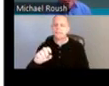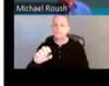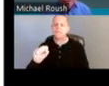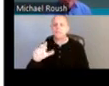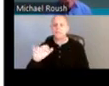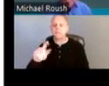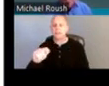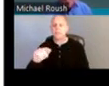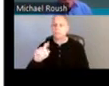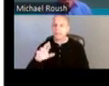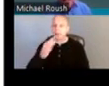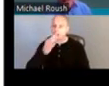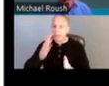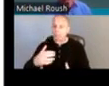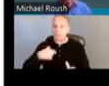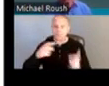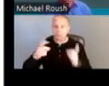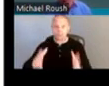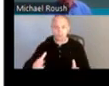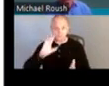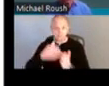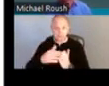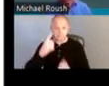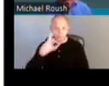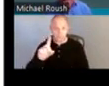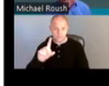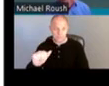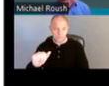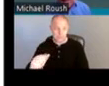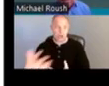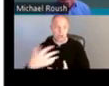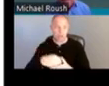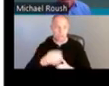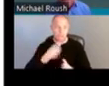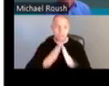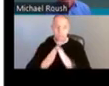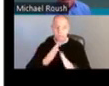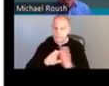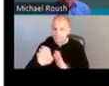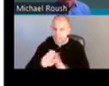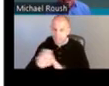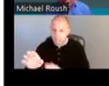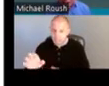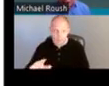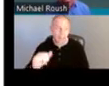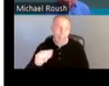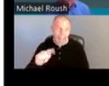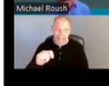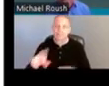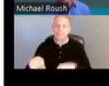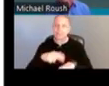of the center for disability inclusive community development at National Disability Institute.